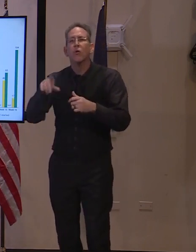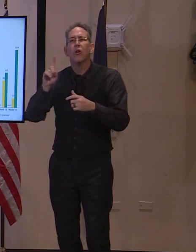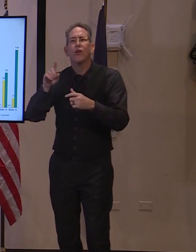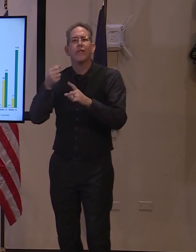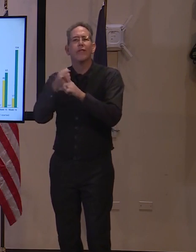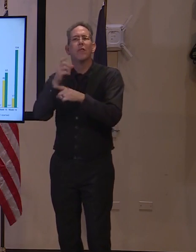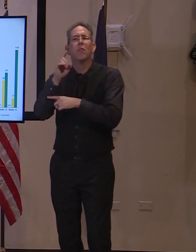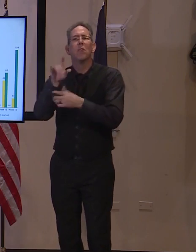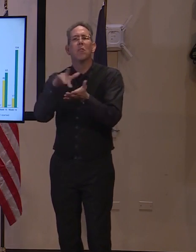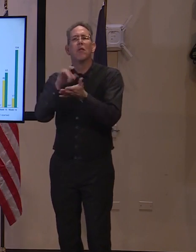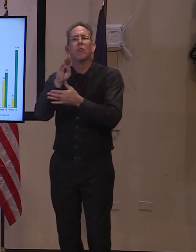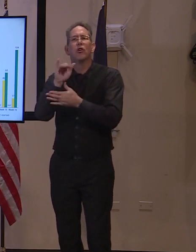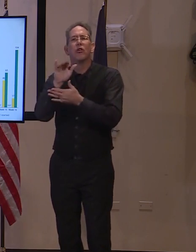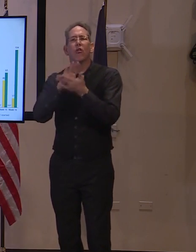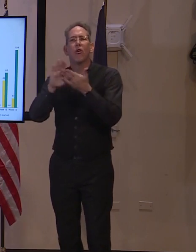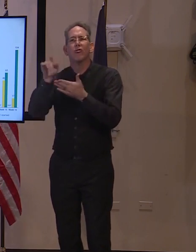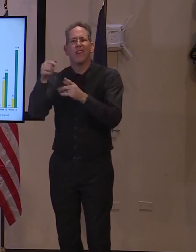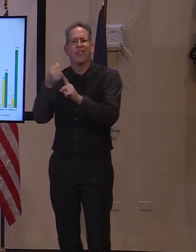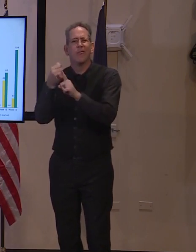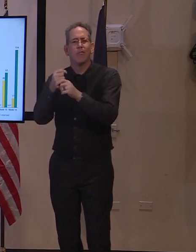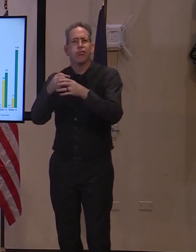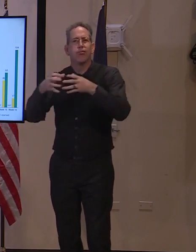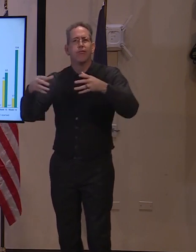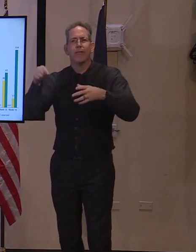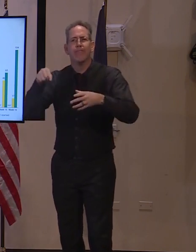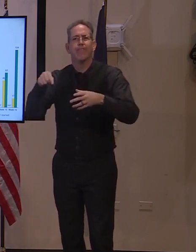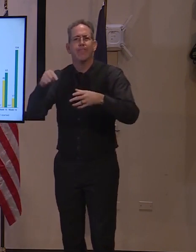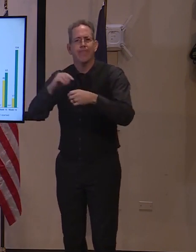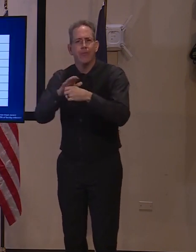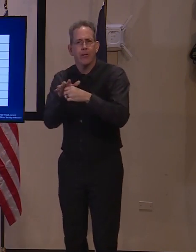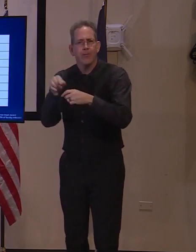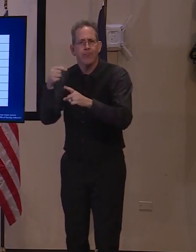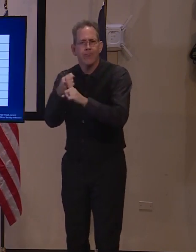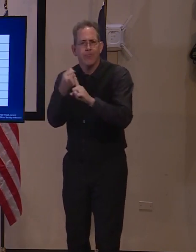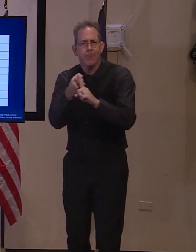education was pretty quiet. This week. Looking at long-term care facility,